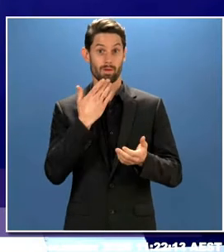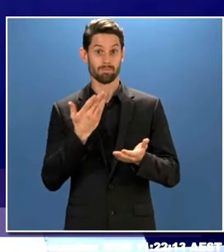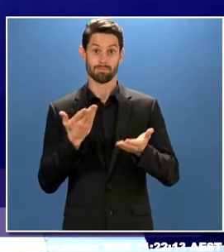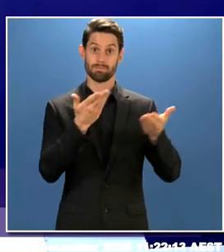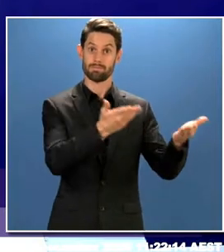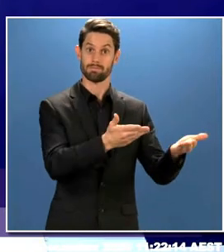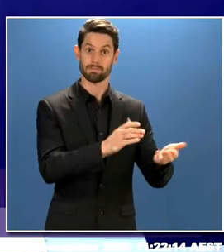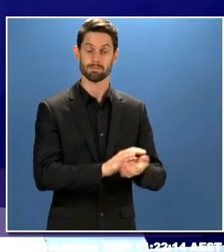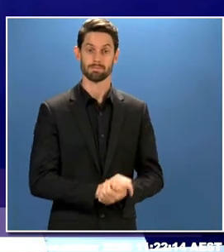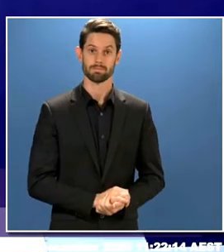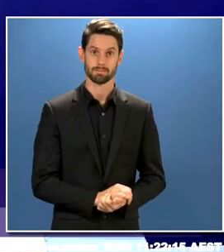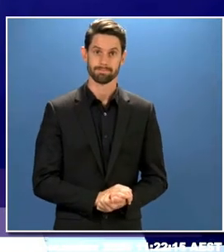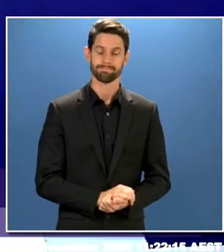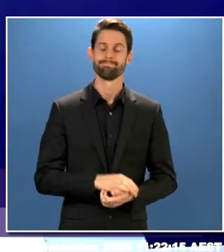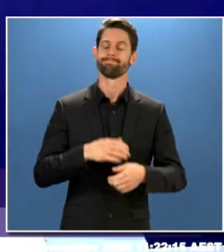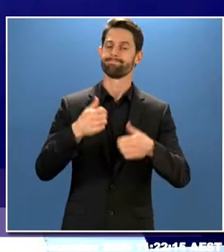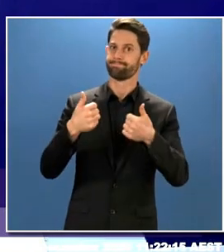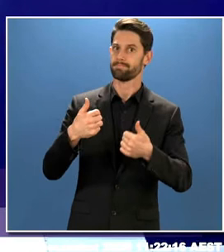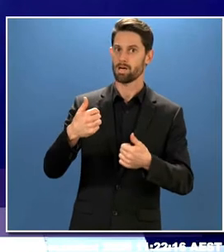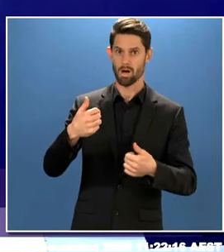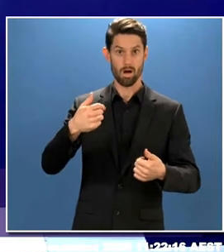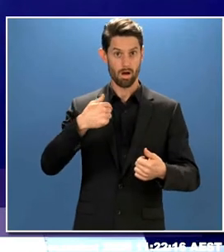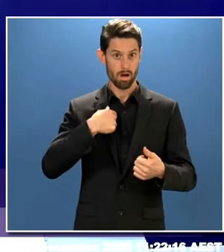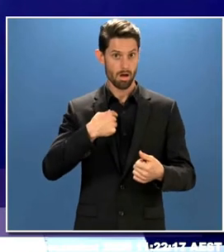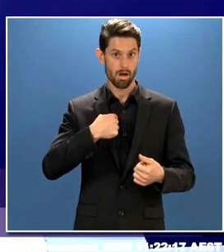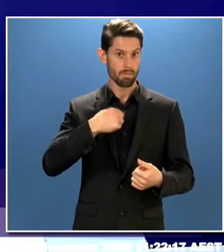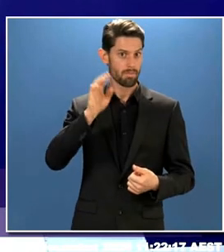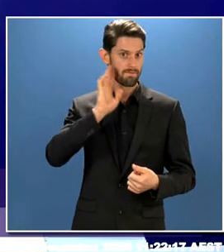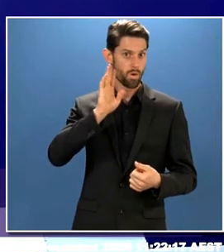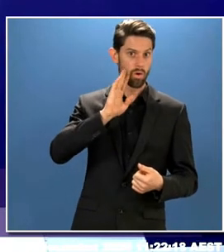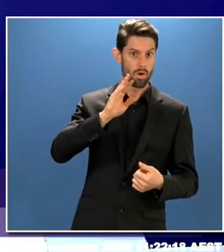I think I was speaking to myself here without anyone hearing, and I